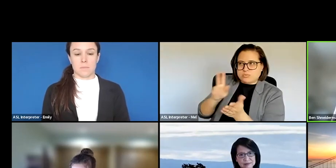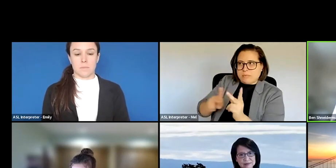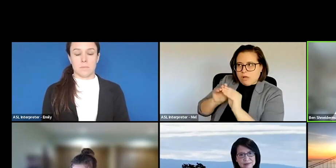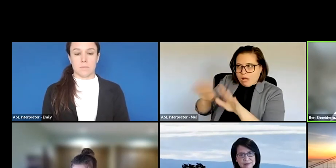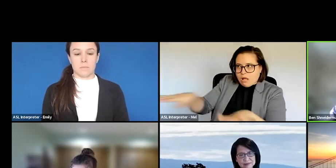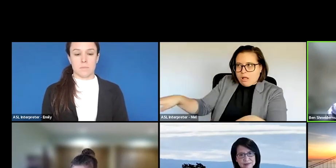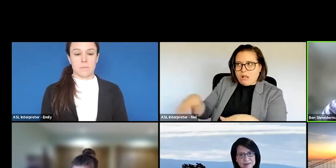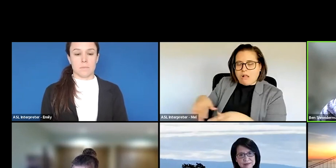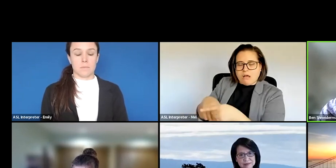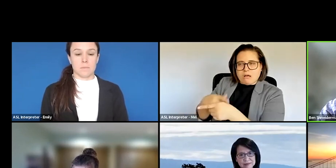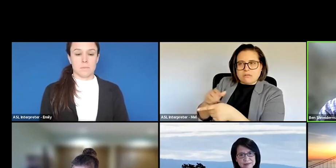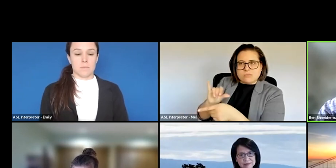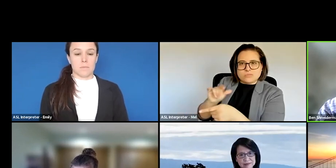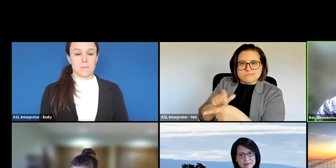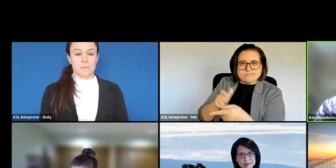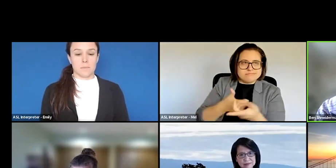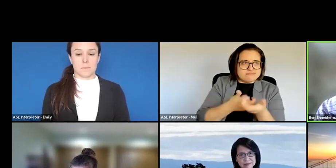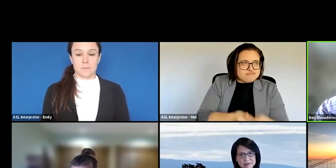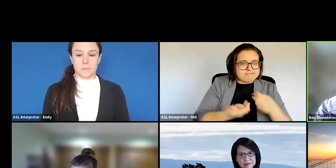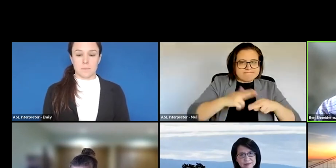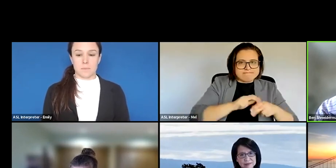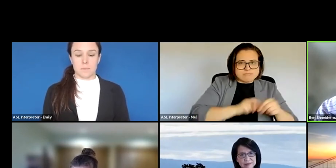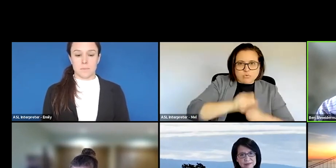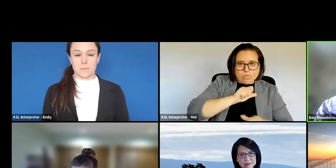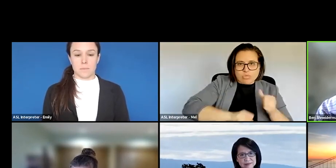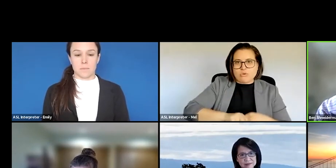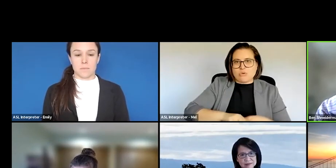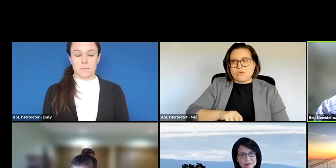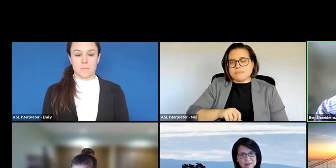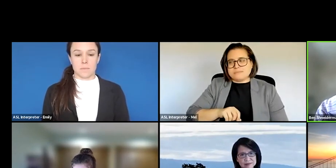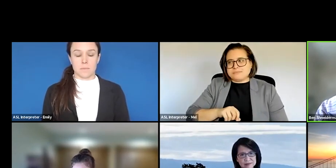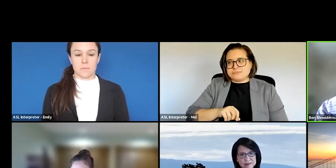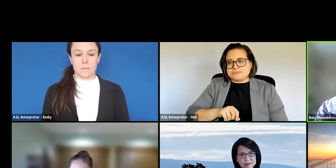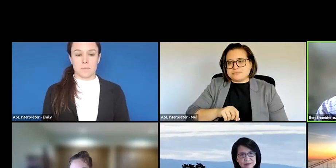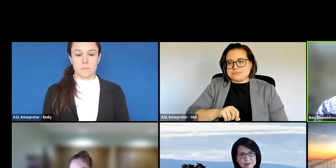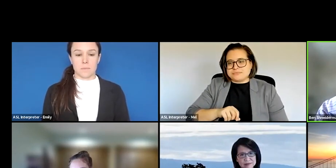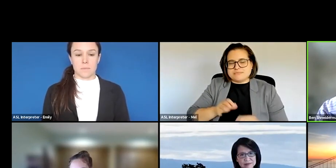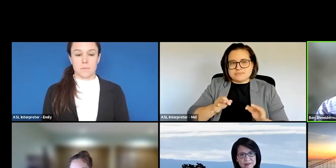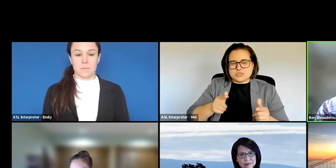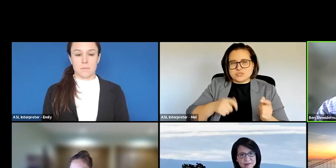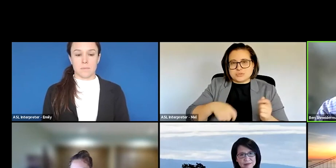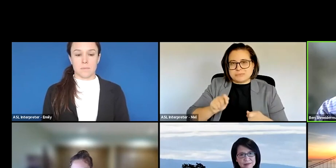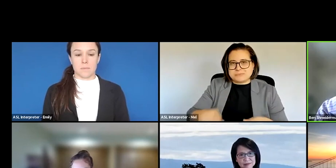and I think we should look to a time when we talk about again the idea of predictable, controllable,